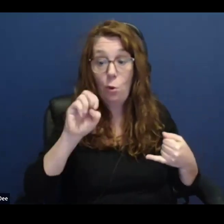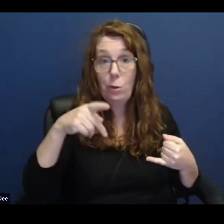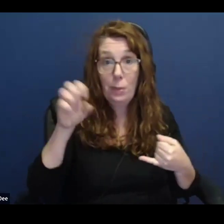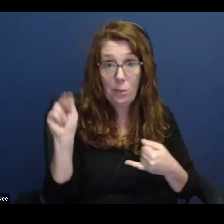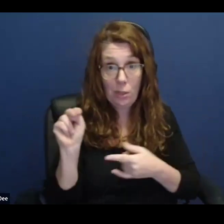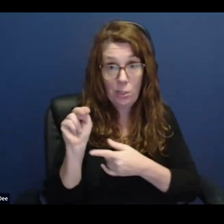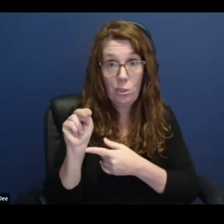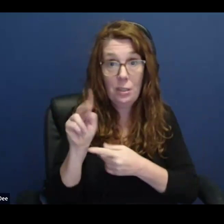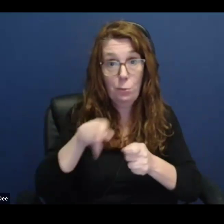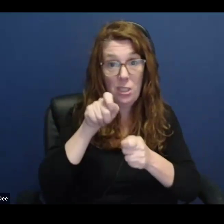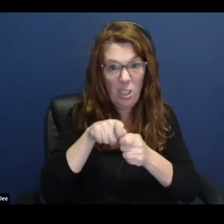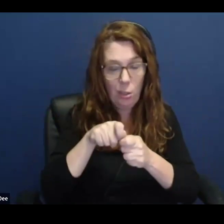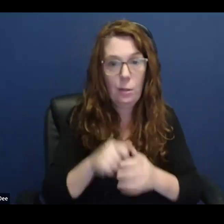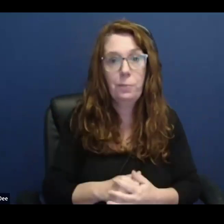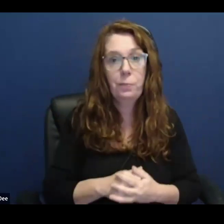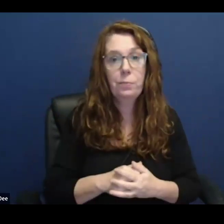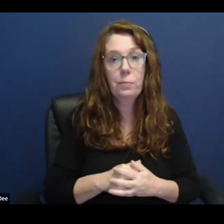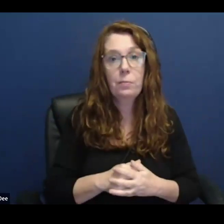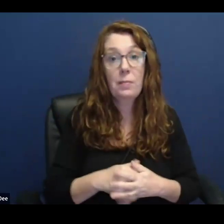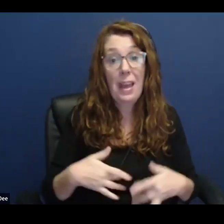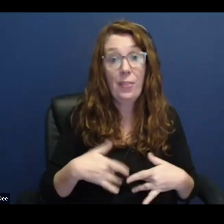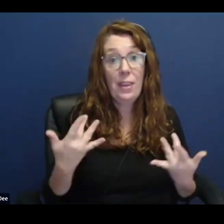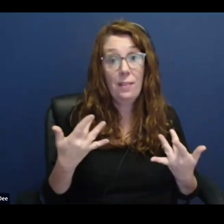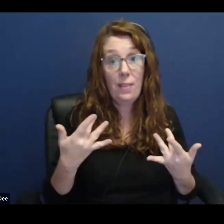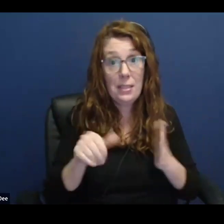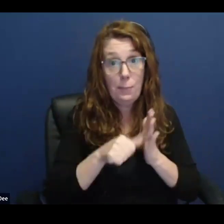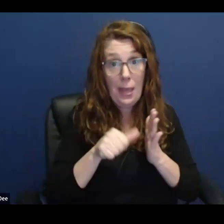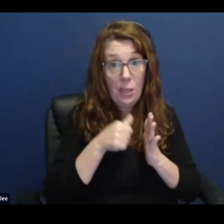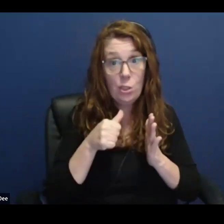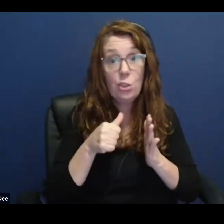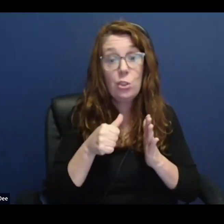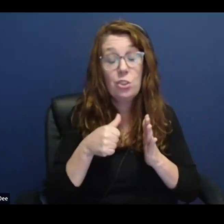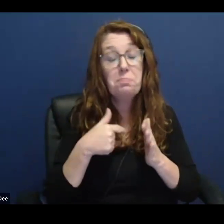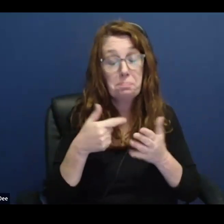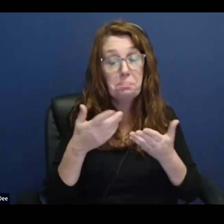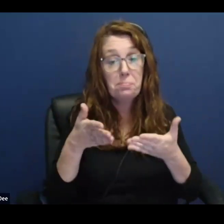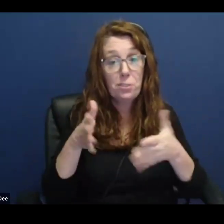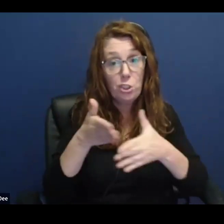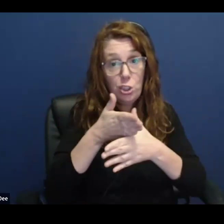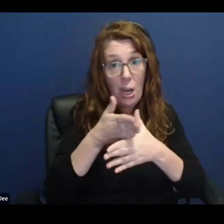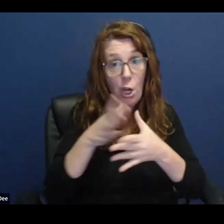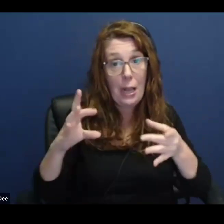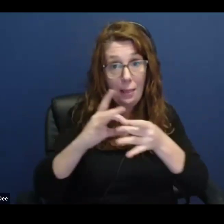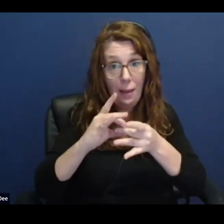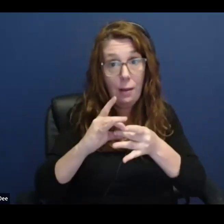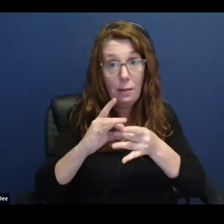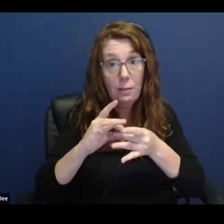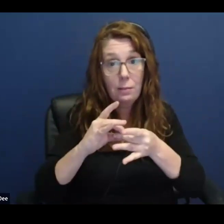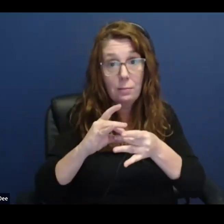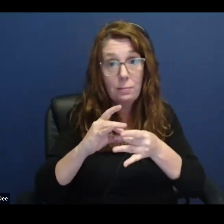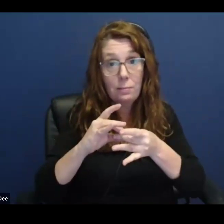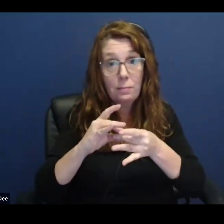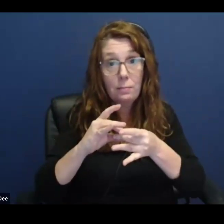in particular. On the events page for today, I shared a link to a paragraph